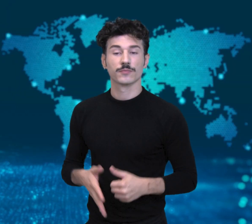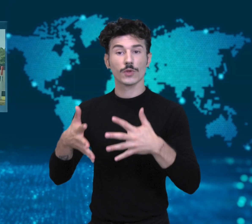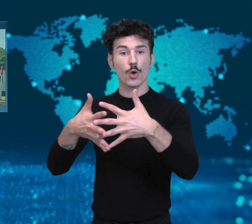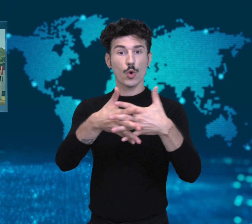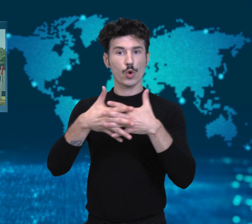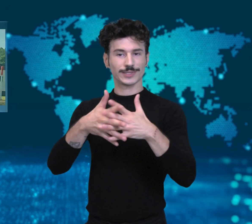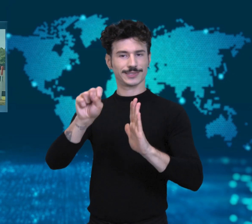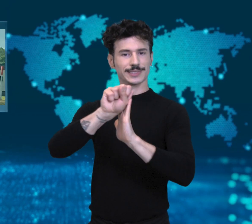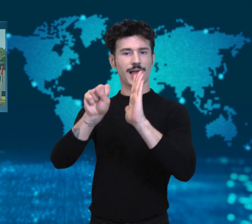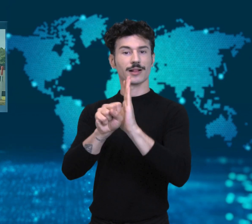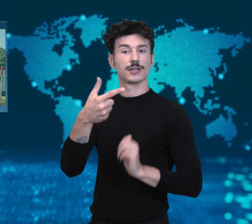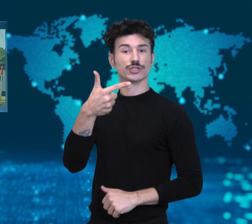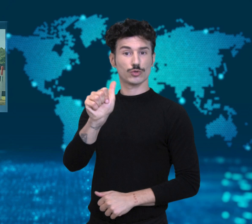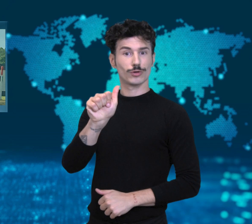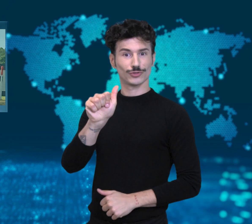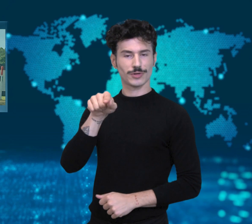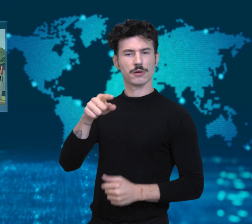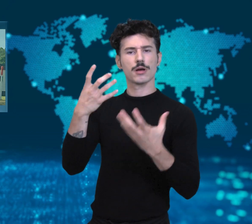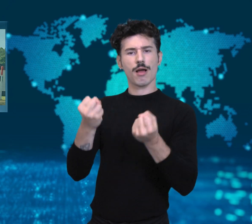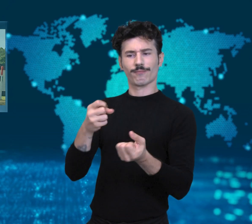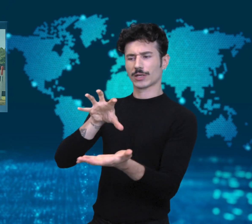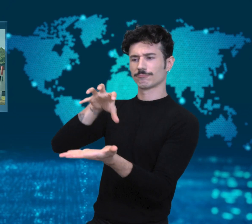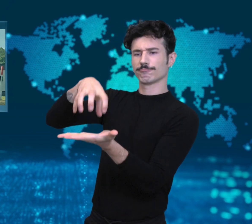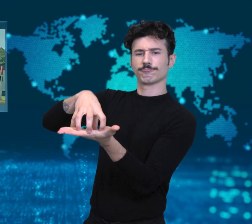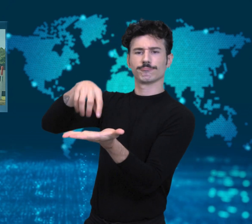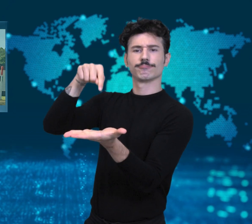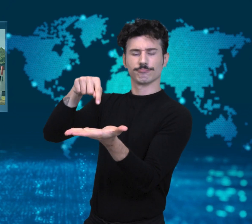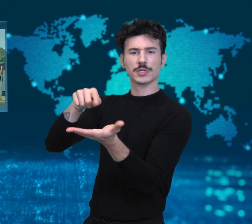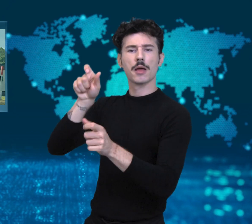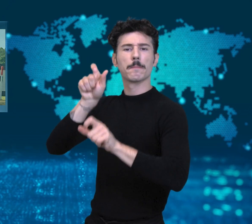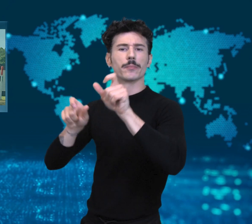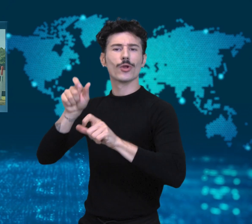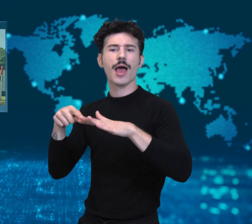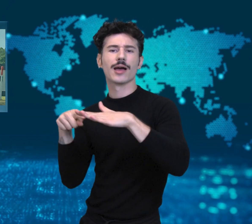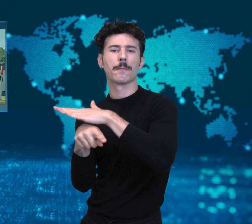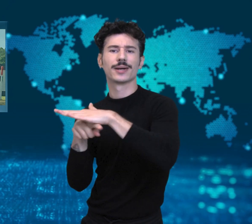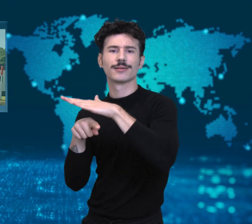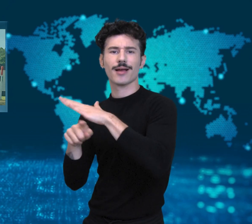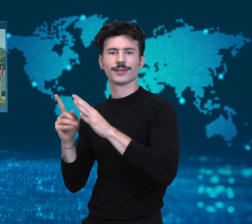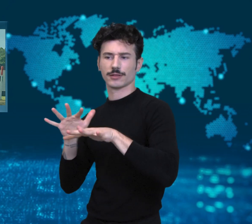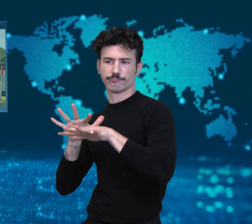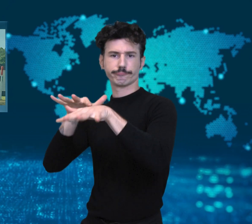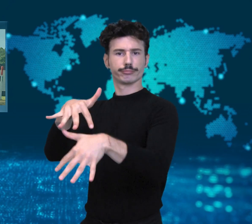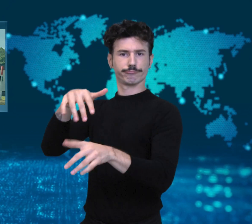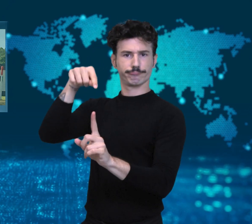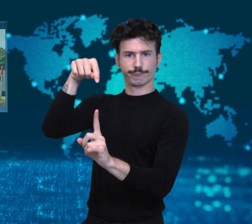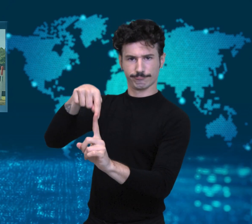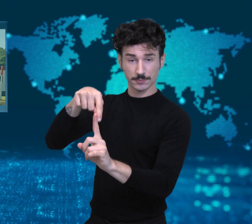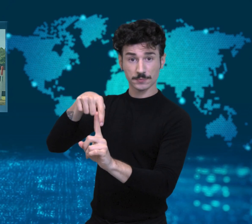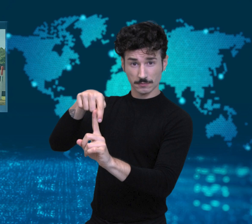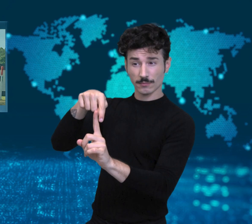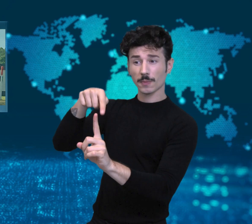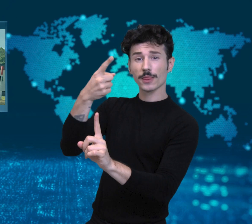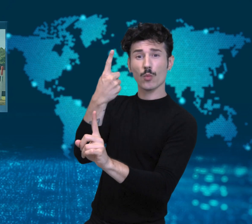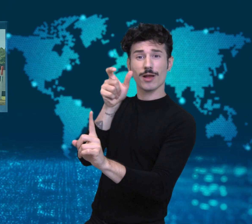[Alessio]: A whistleblower nurse at a detention center in the US state